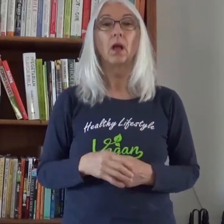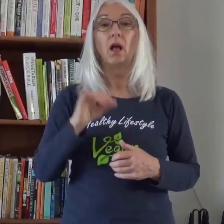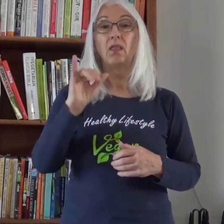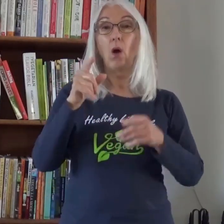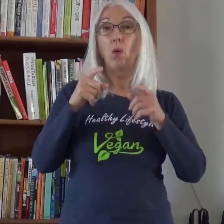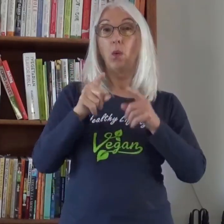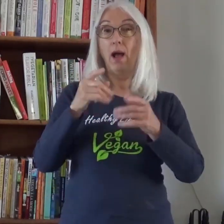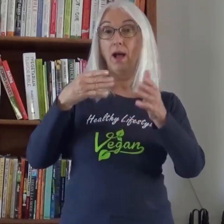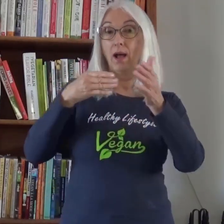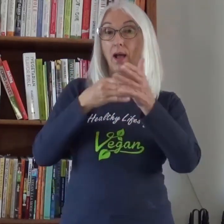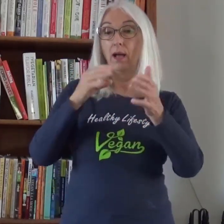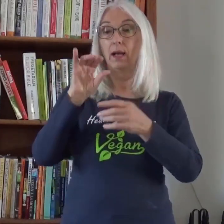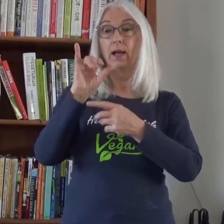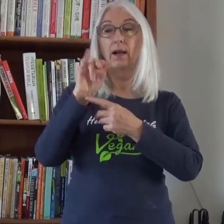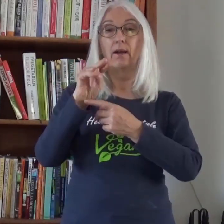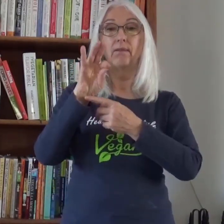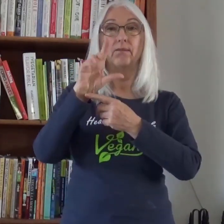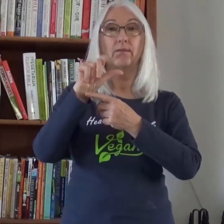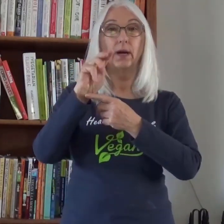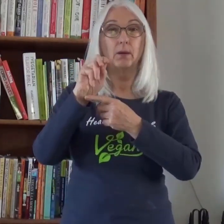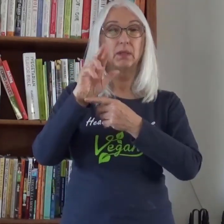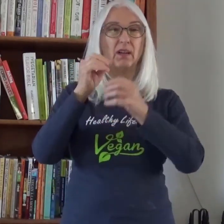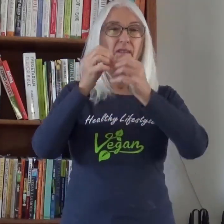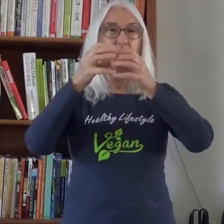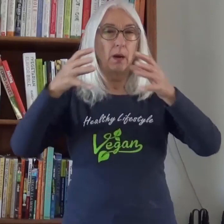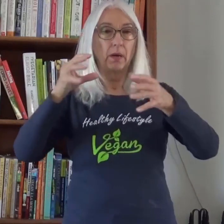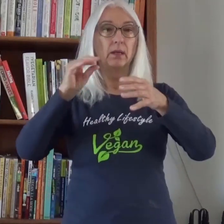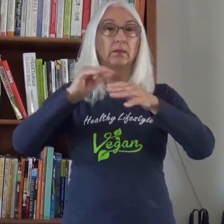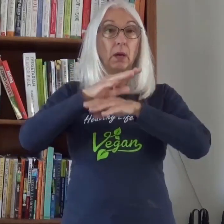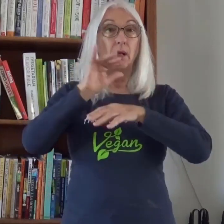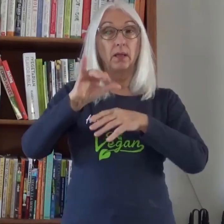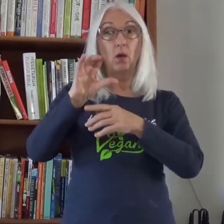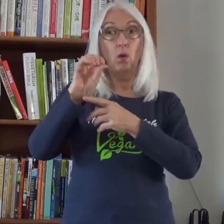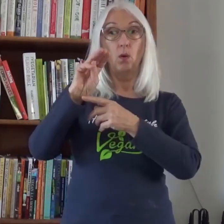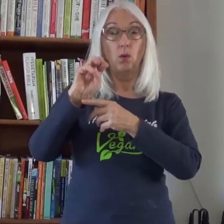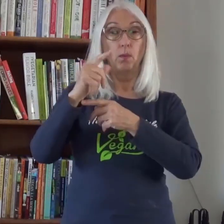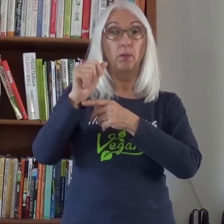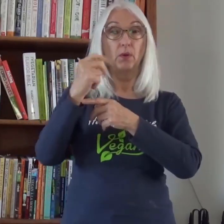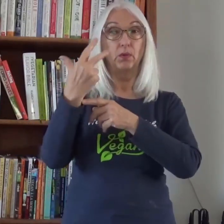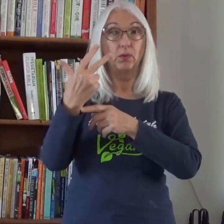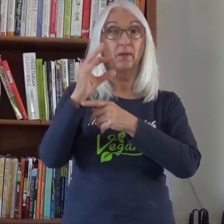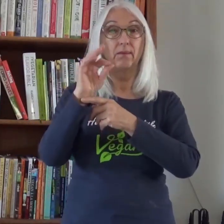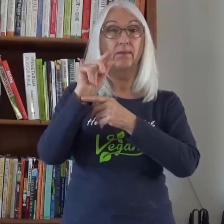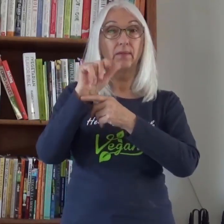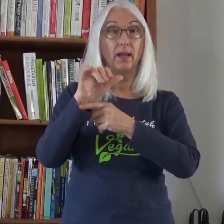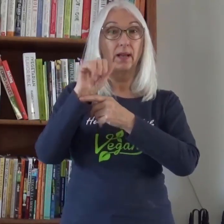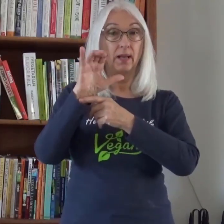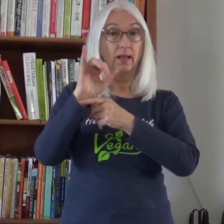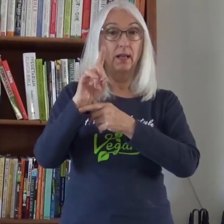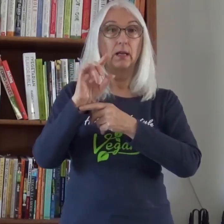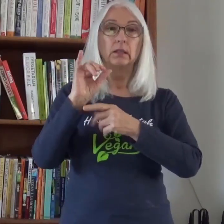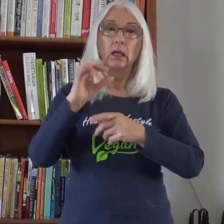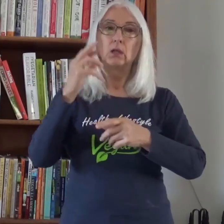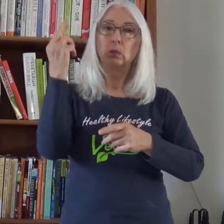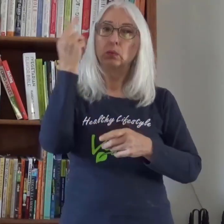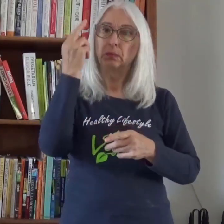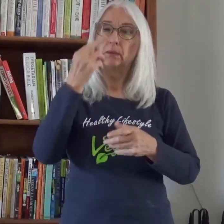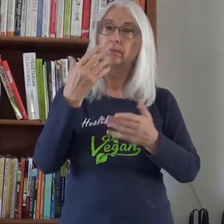While the anti-inflammatory effects of omega-3 fatty acids are valid,